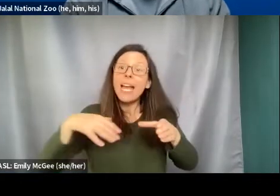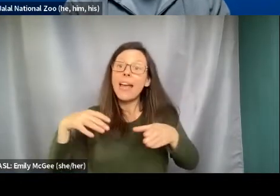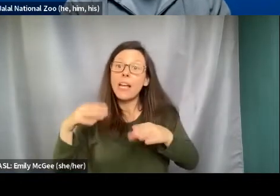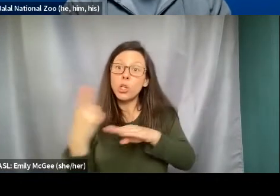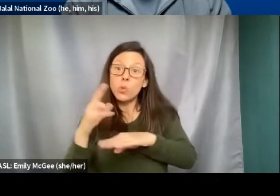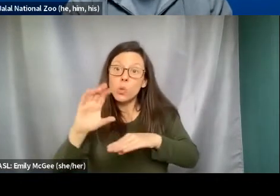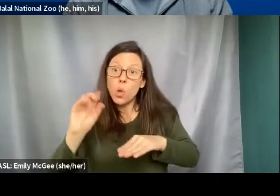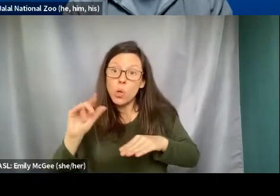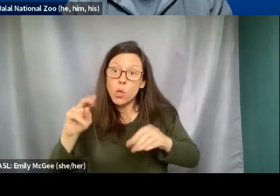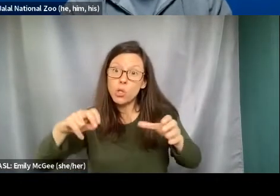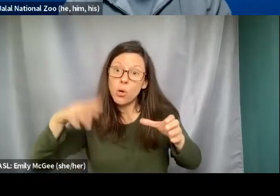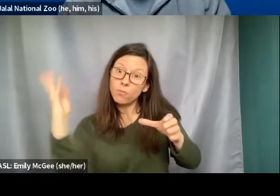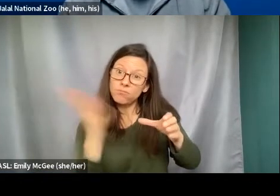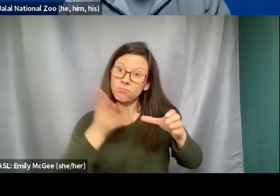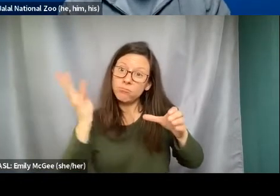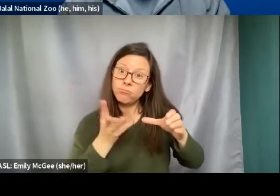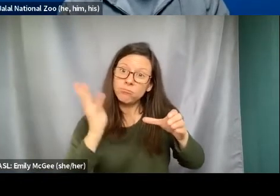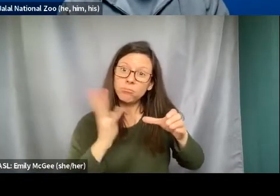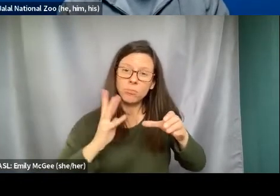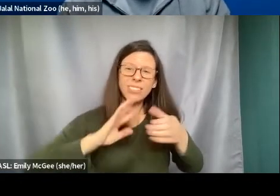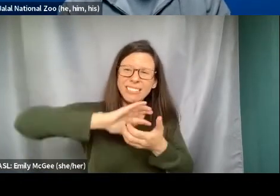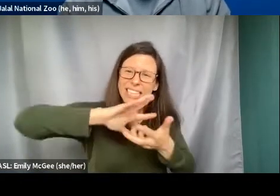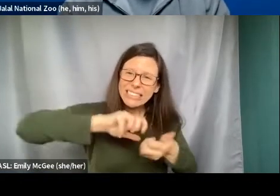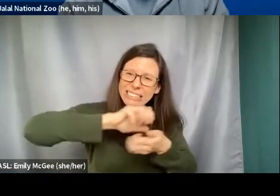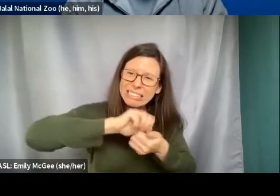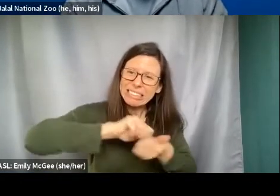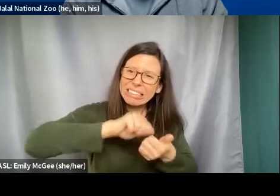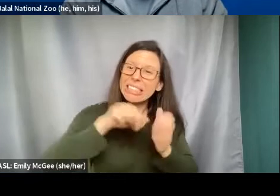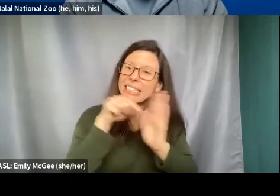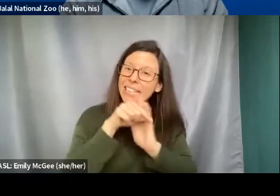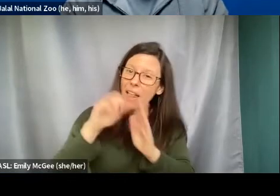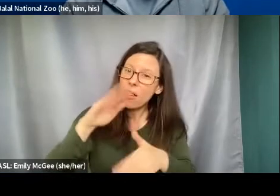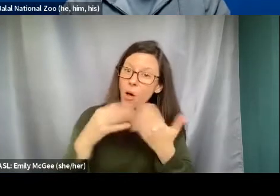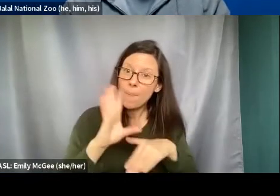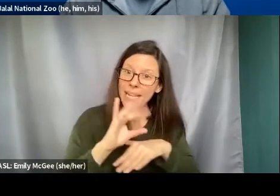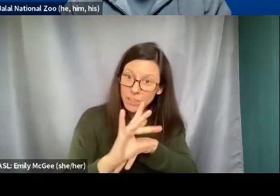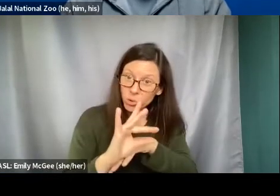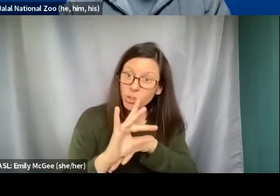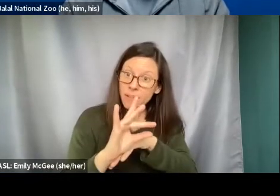water before introducing it back into the animals because we don't want the ozone with the animals.